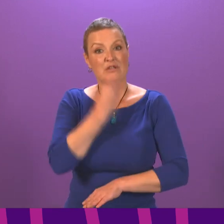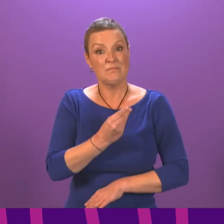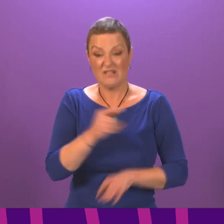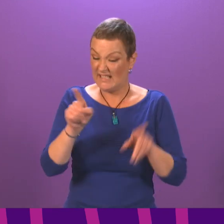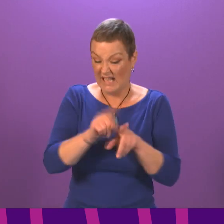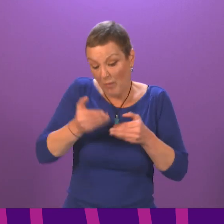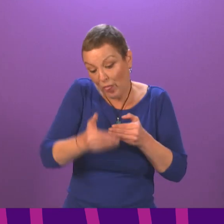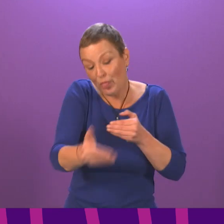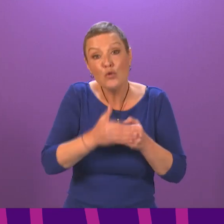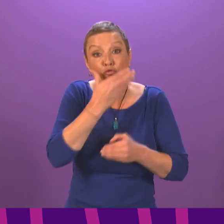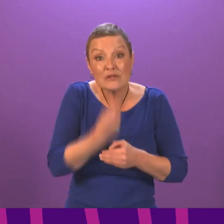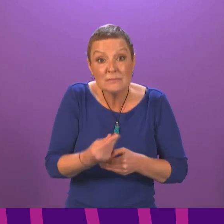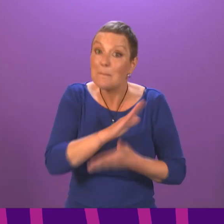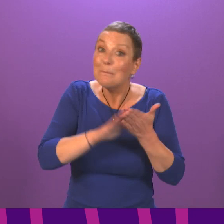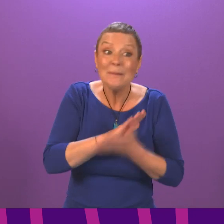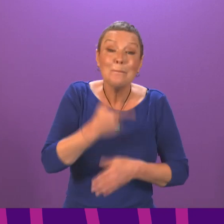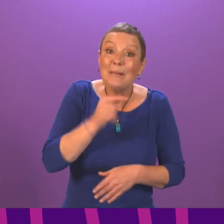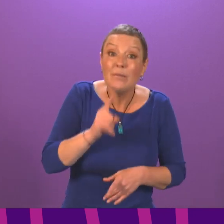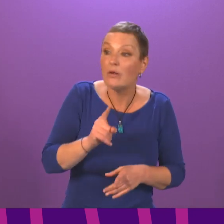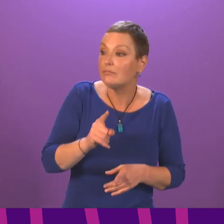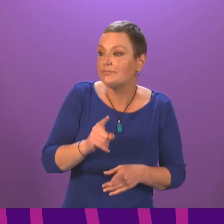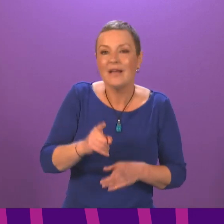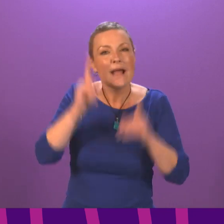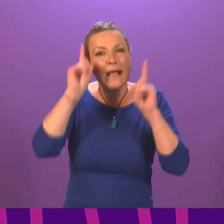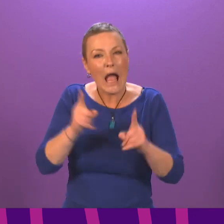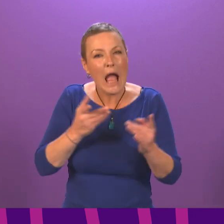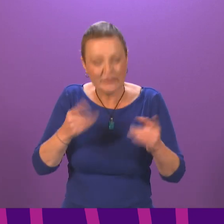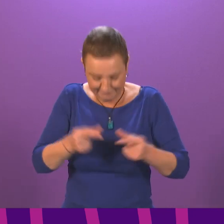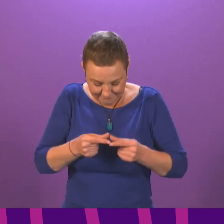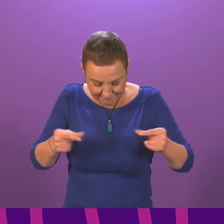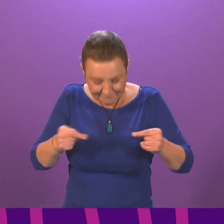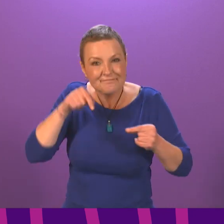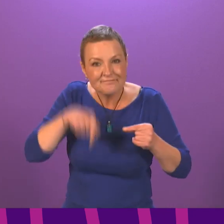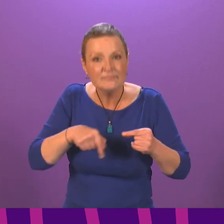the Christmas period. Where there is no access to lateral flow testing, designated visitors